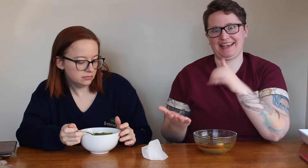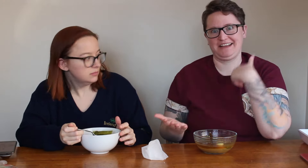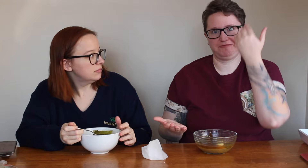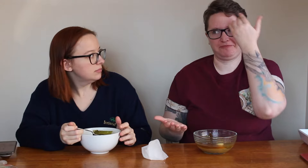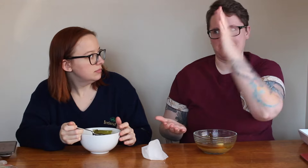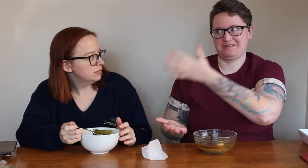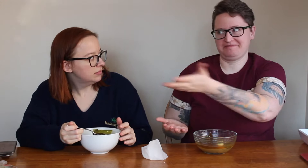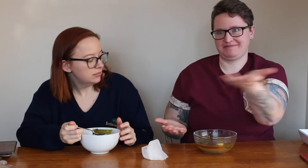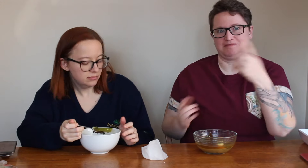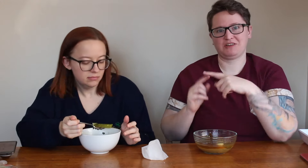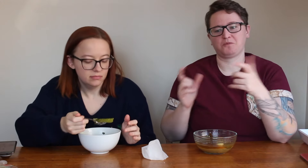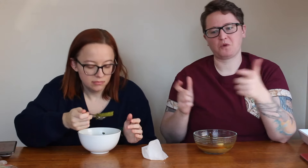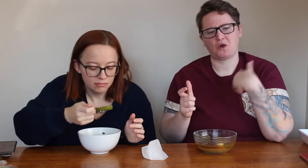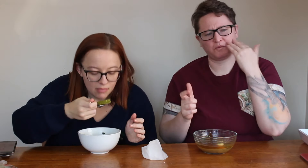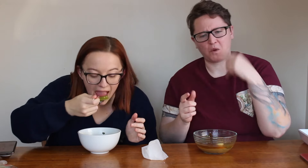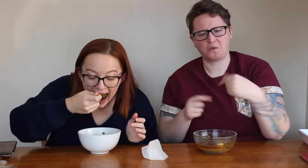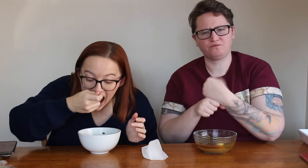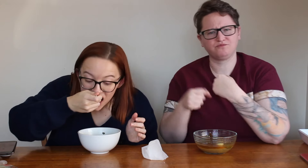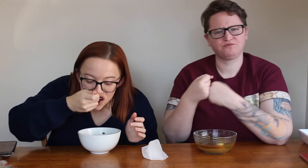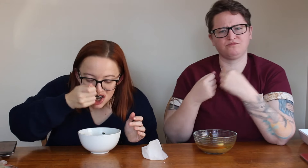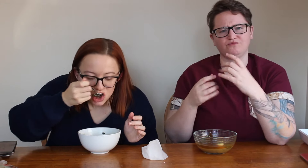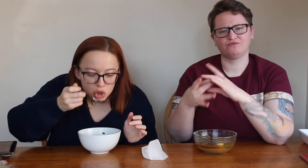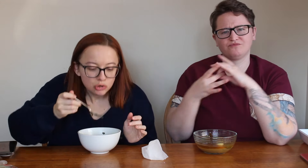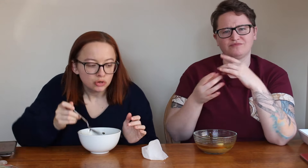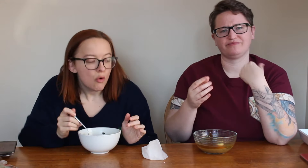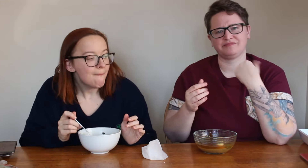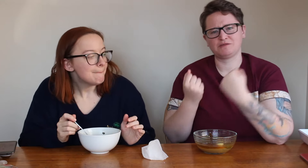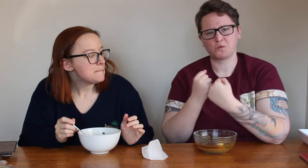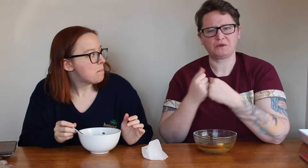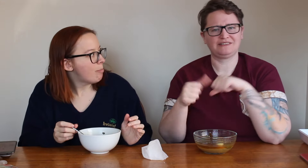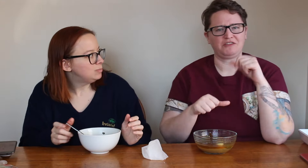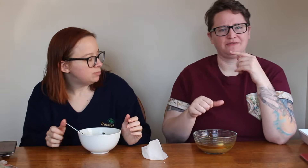It's actually still a pretty small community within Rochester. I mean I think that's pretty common in most places